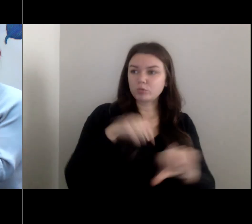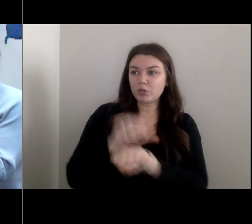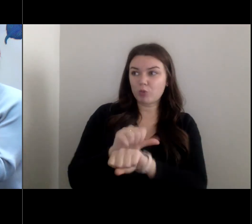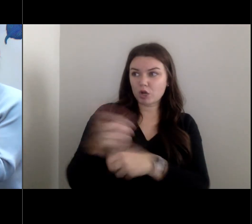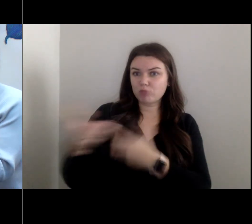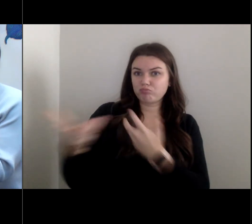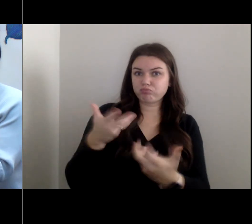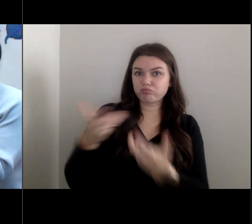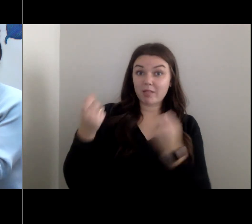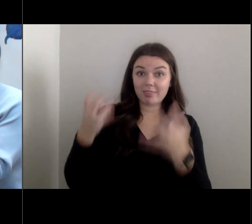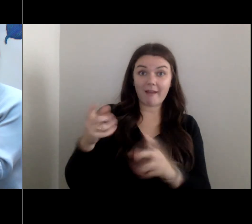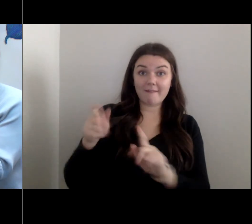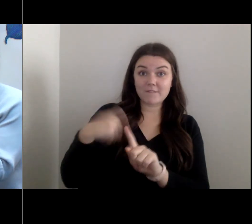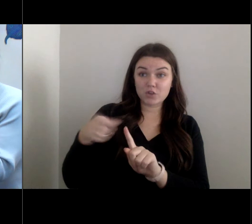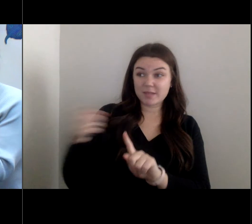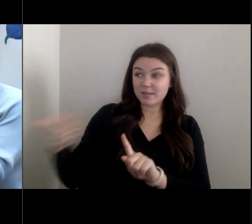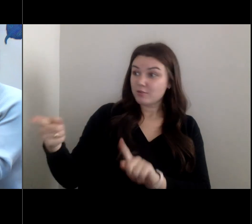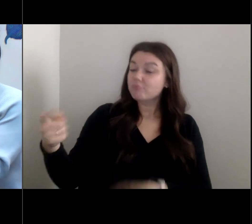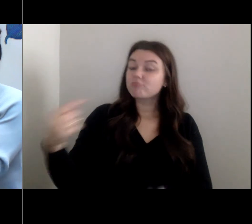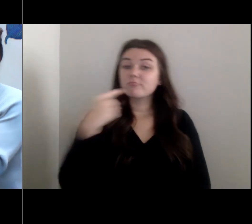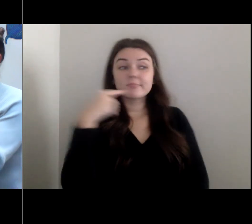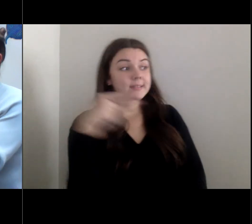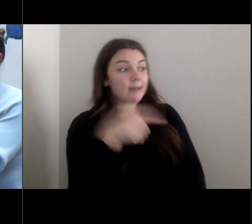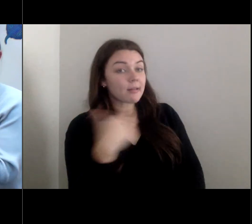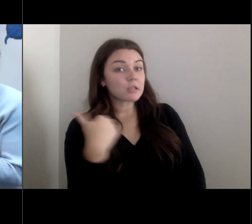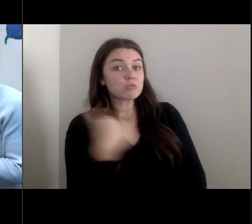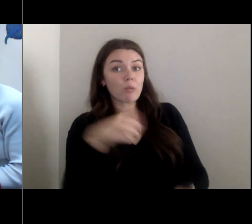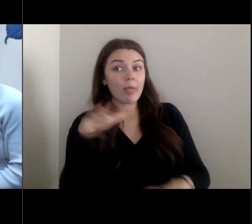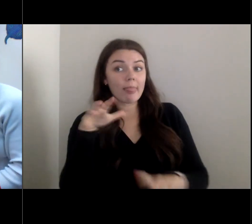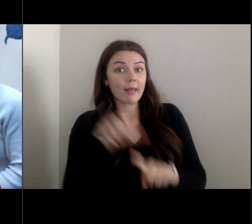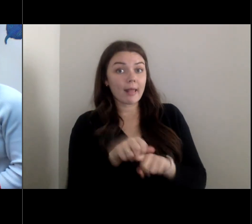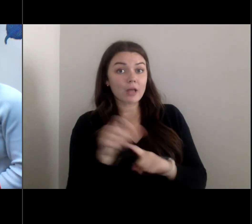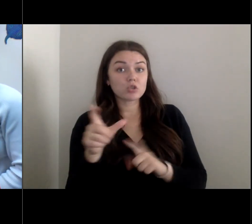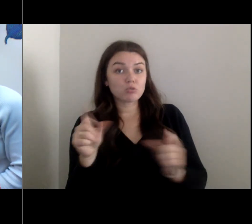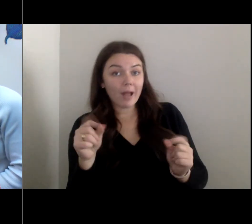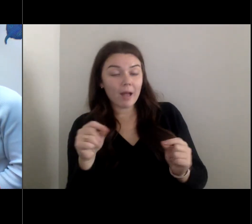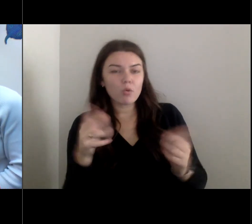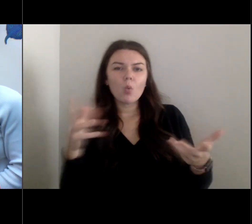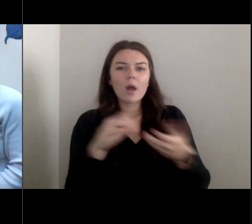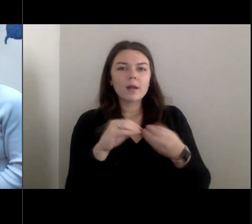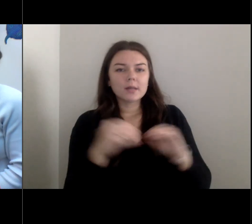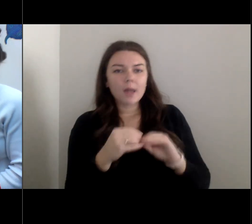when they catch a tagged a crab, and they tell us what the number is and where they found it.